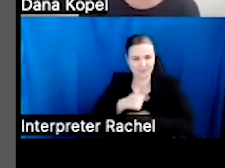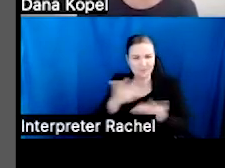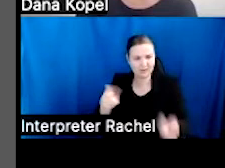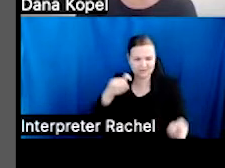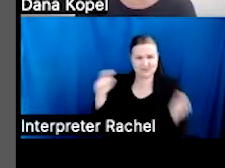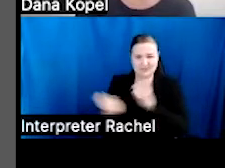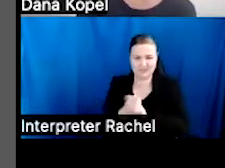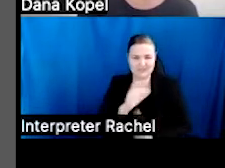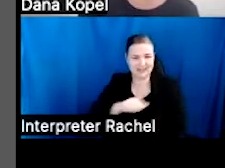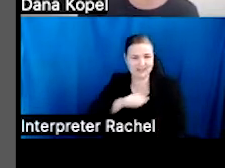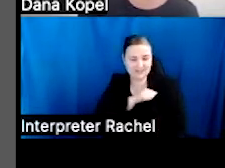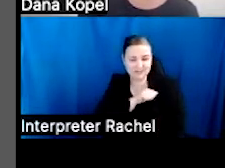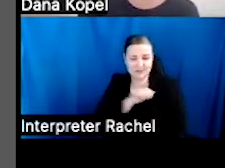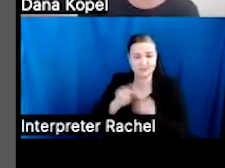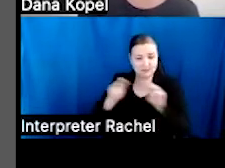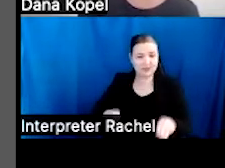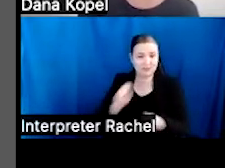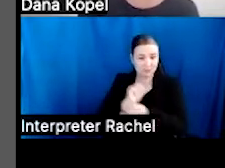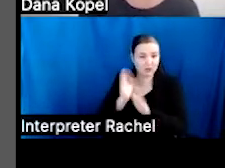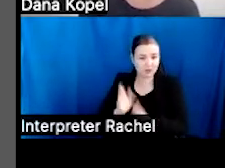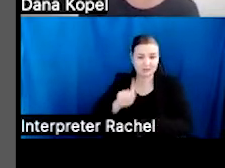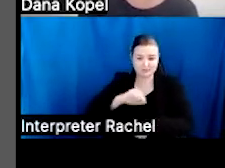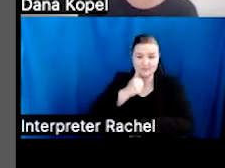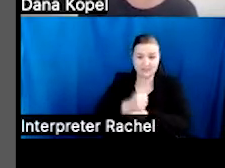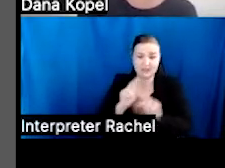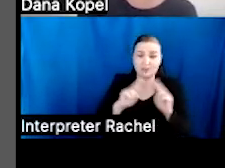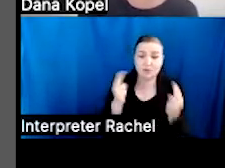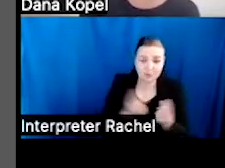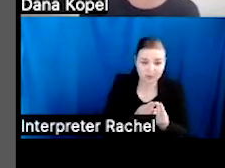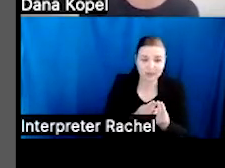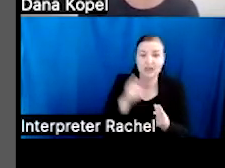are museum workers forming unions, they're also spearheading more organizing efforts in response